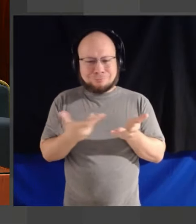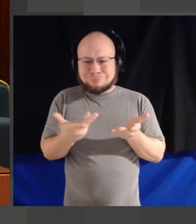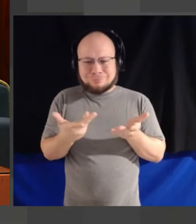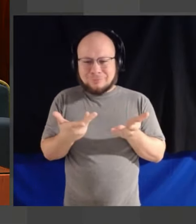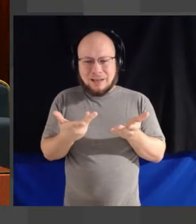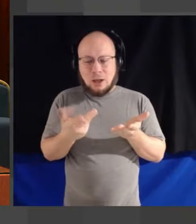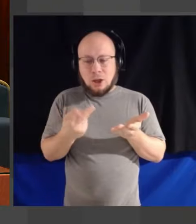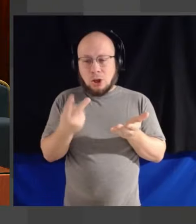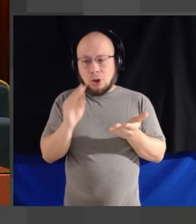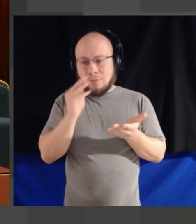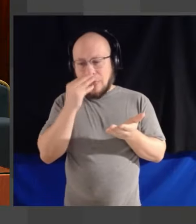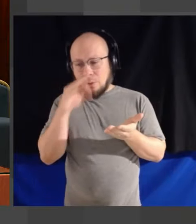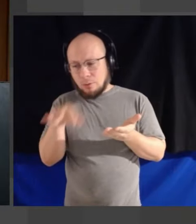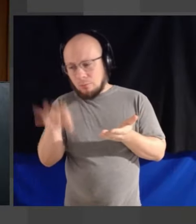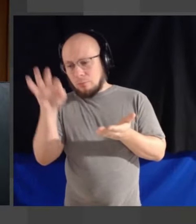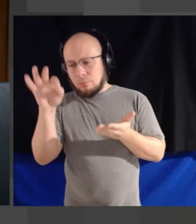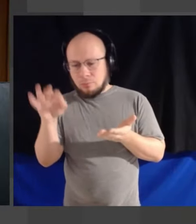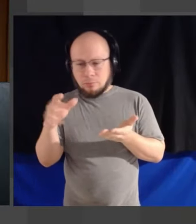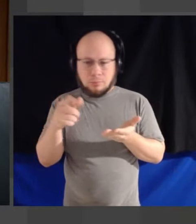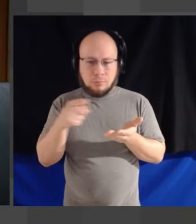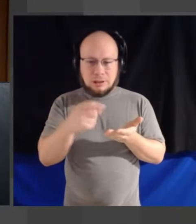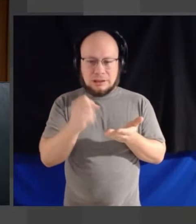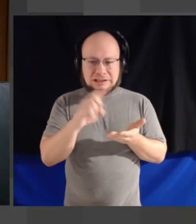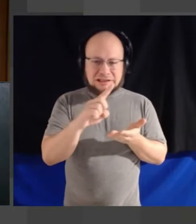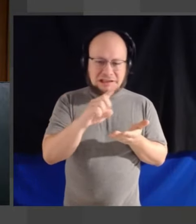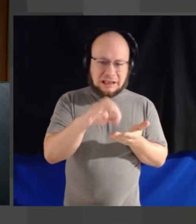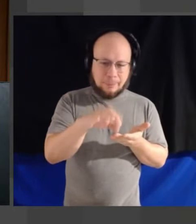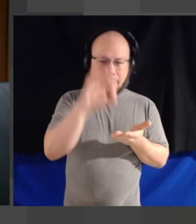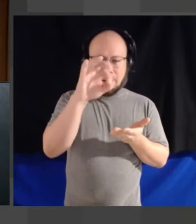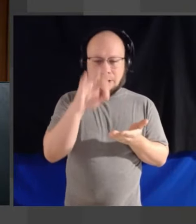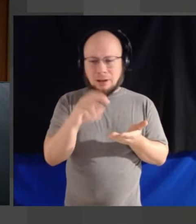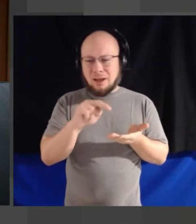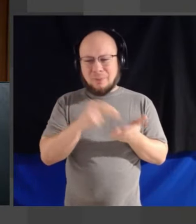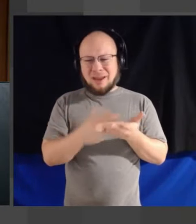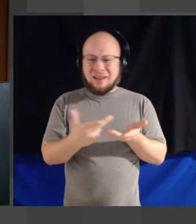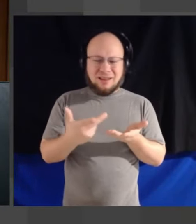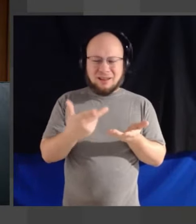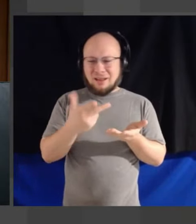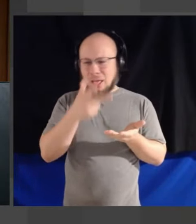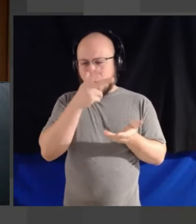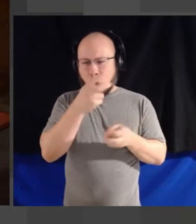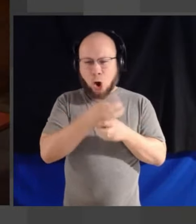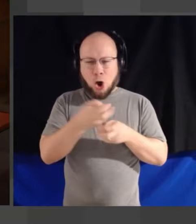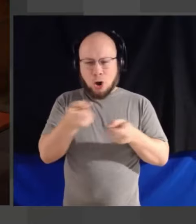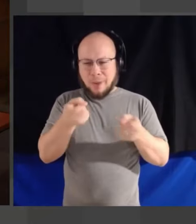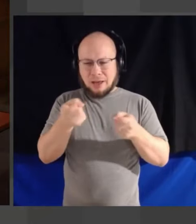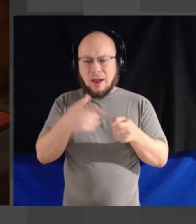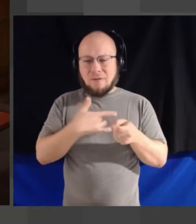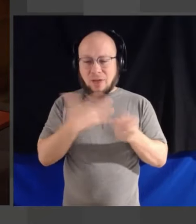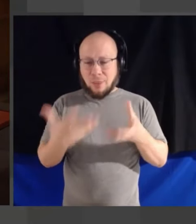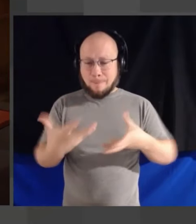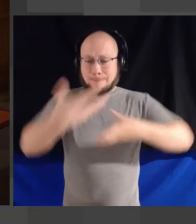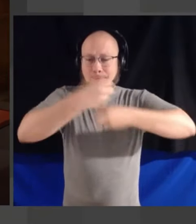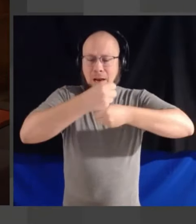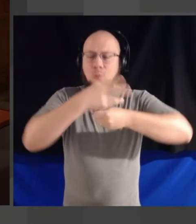KEEPS GETTING FULL OF JUNK. THIS SLOT HAS TWO FLOWERS.